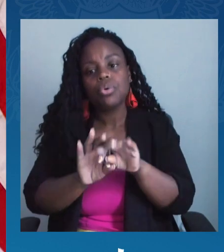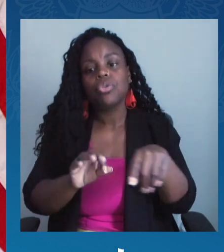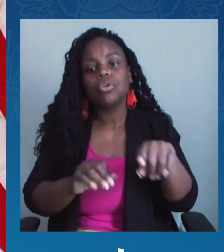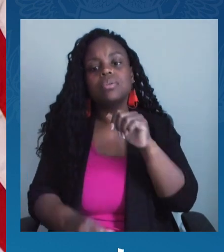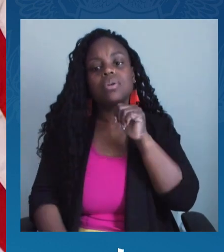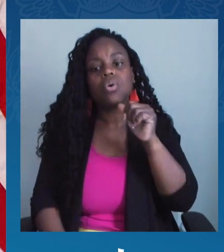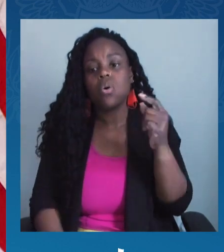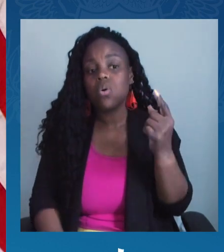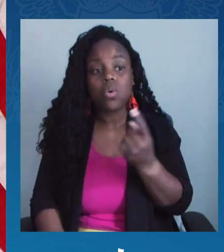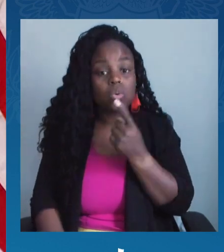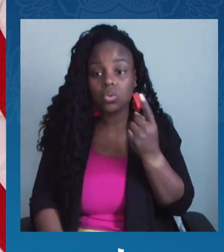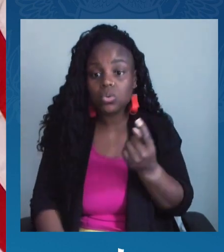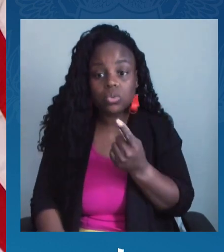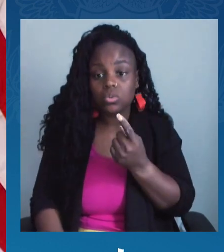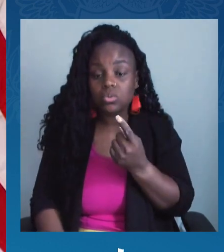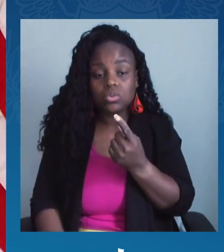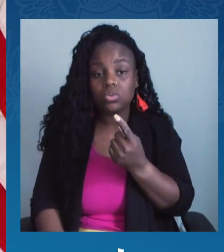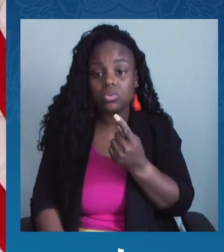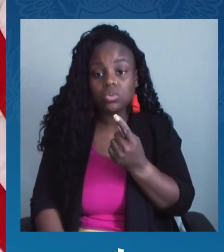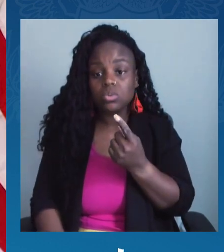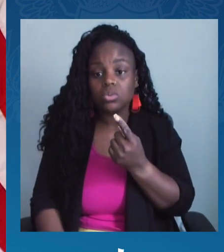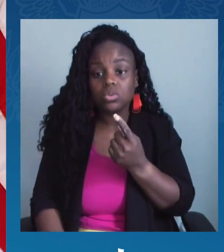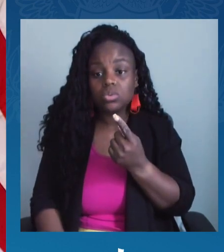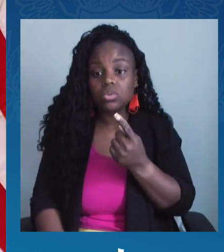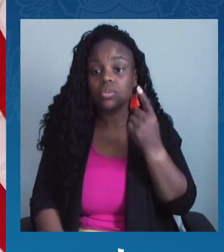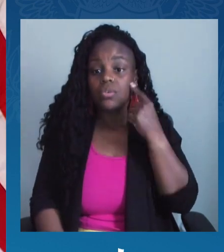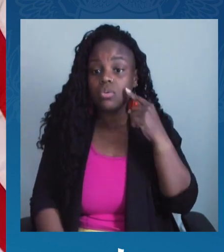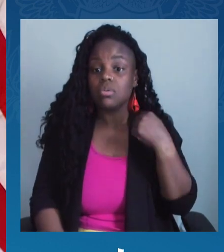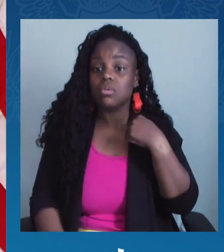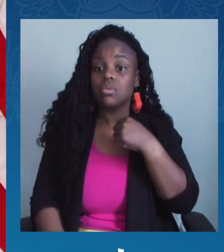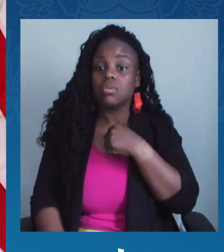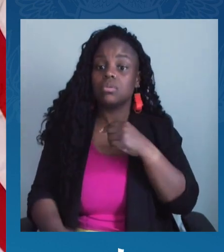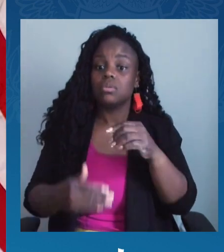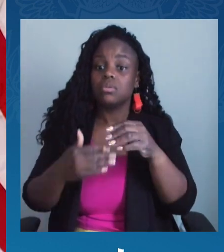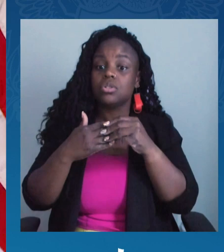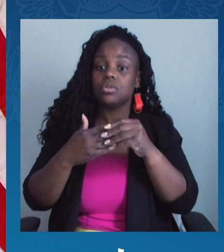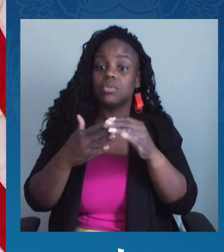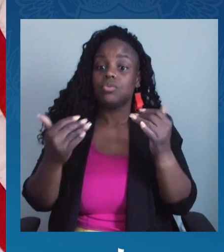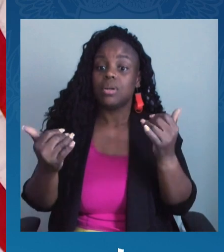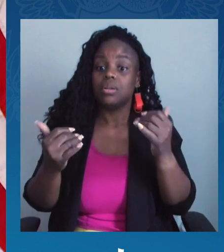I think for us as leaders at this moment in time, one of the things we can do best